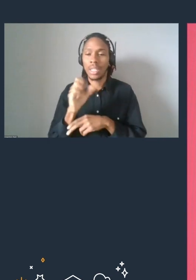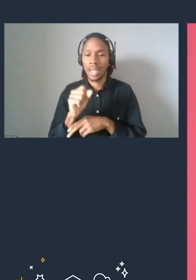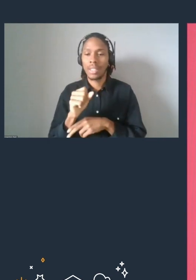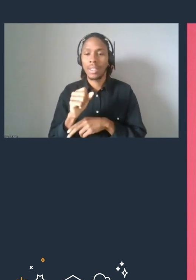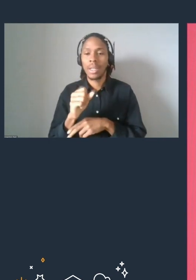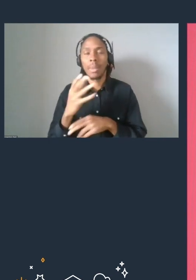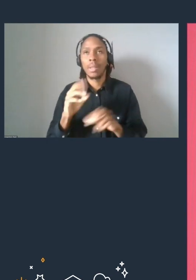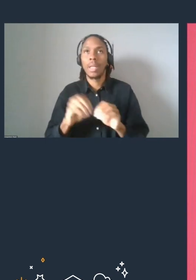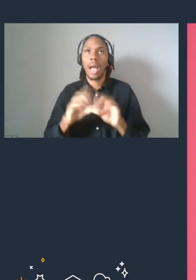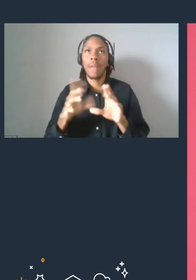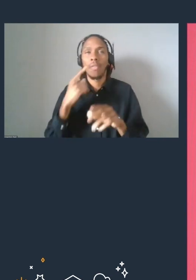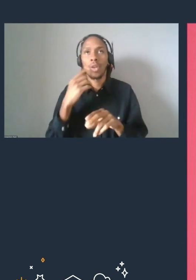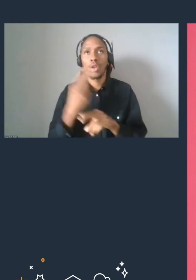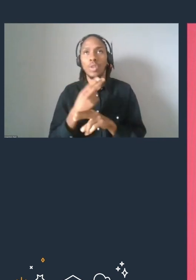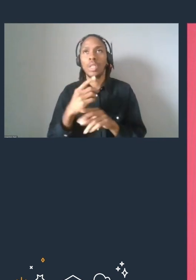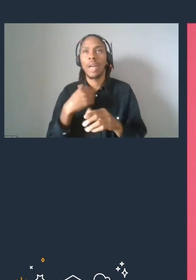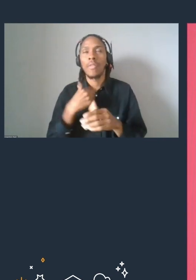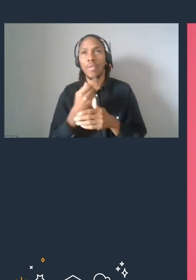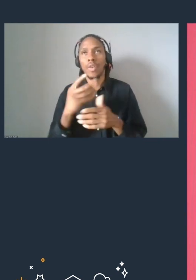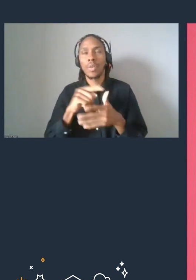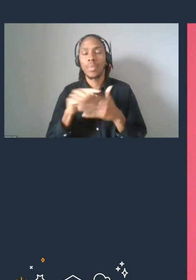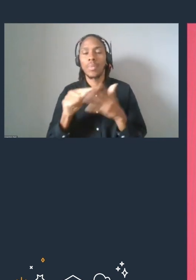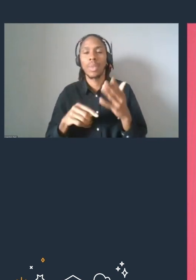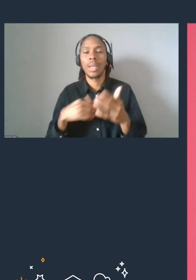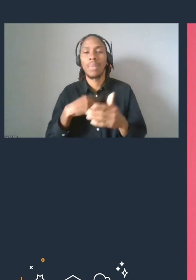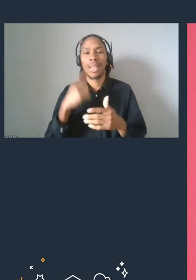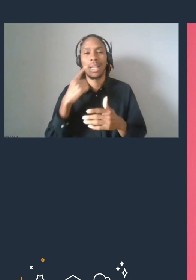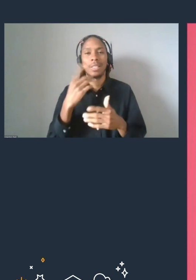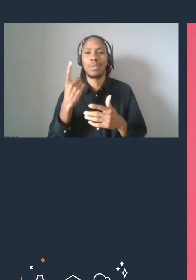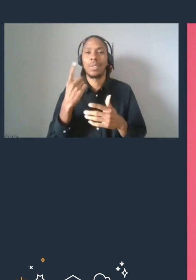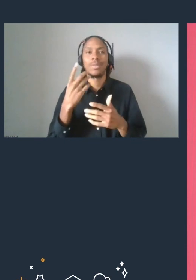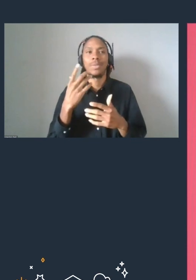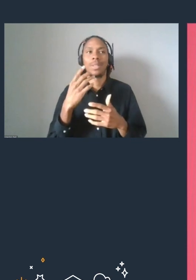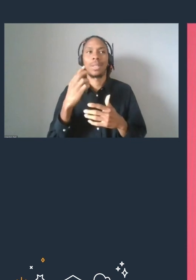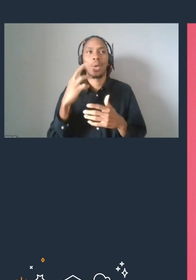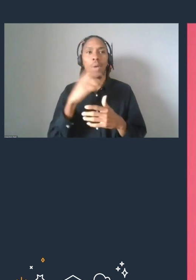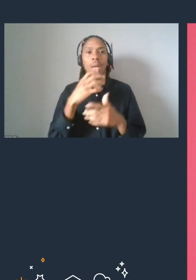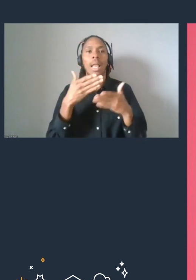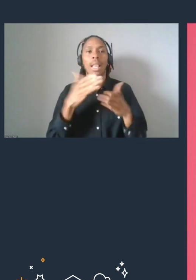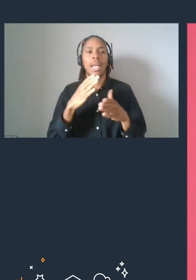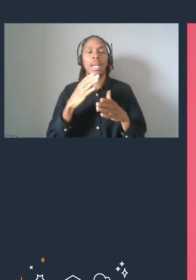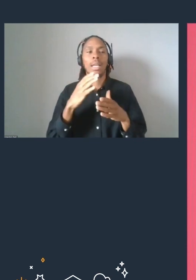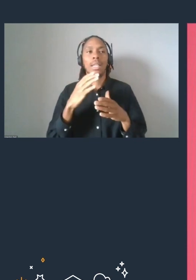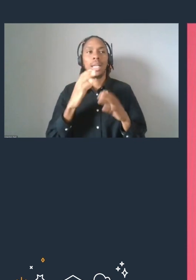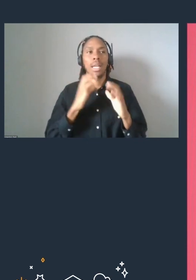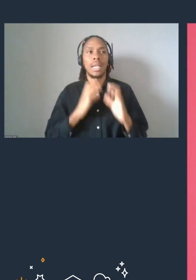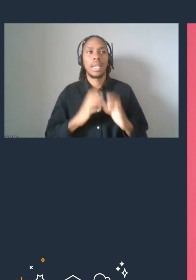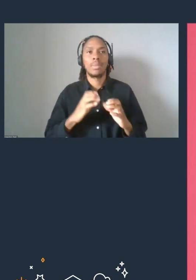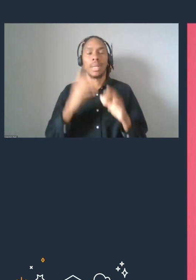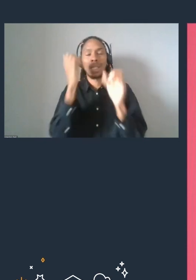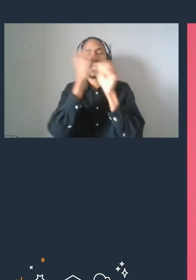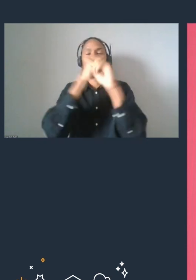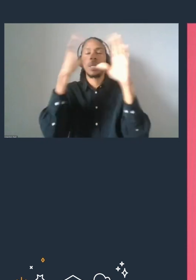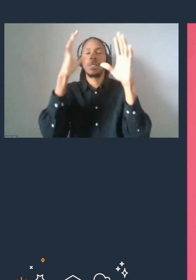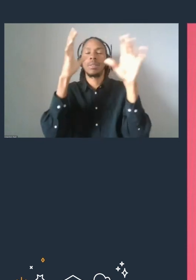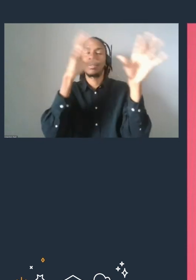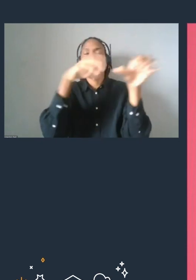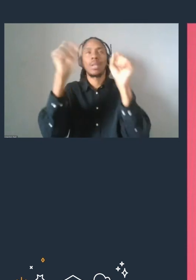There are a few of them, but I think it's just kinda one of those where like, let customer's imagination take hold. Yeah. They gotta figure out what they want do with it.